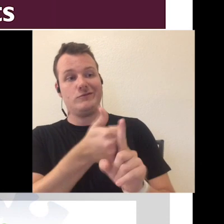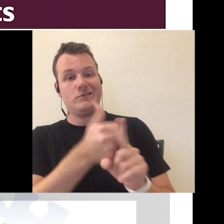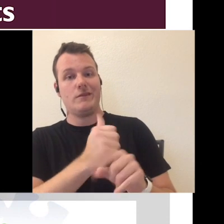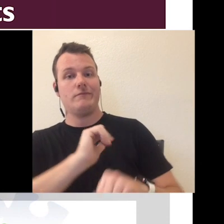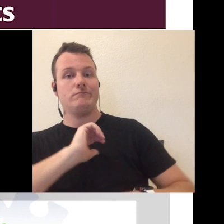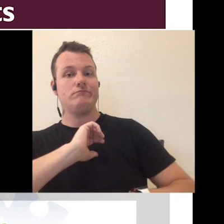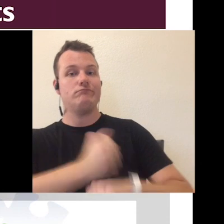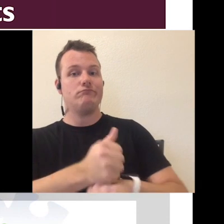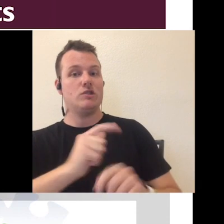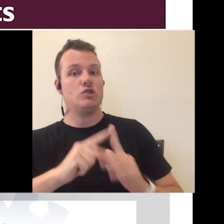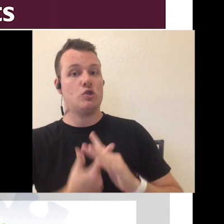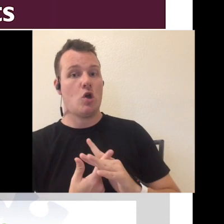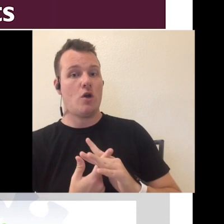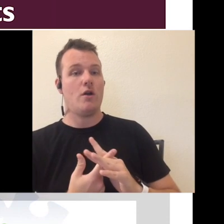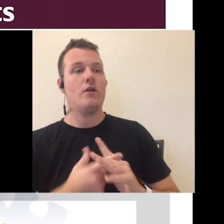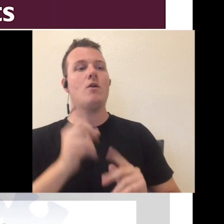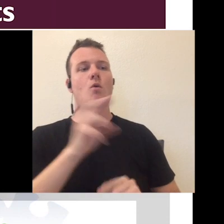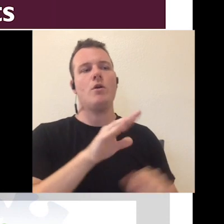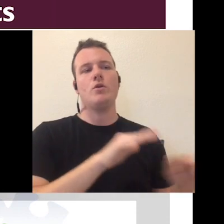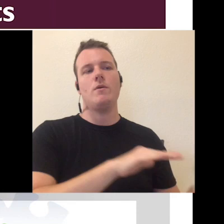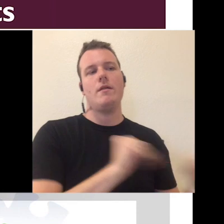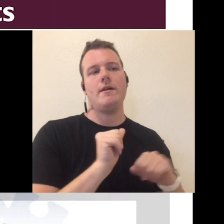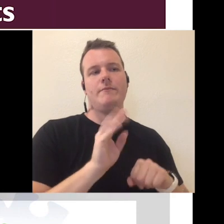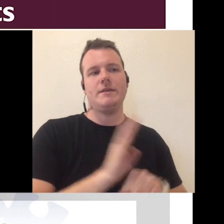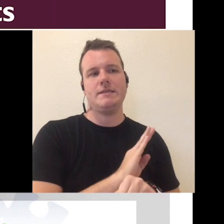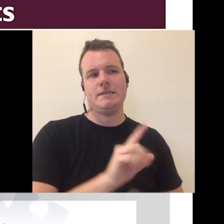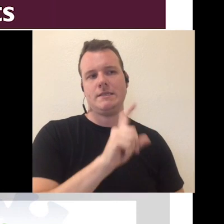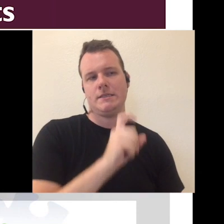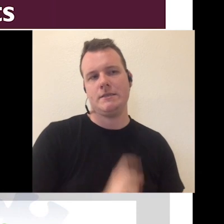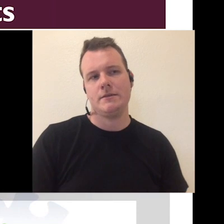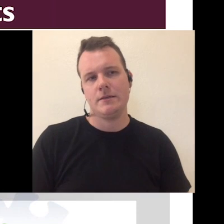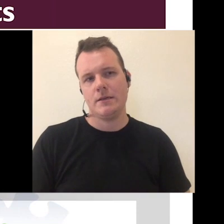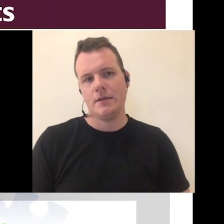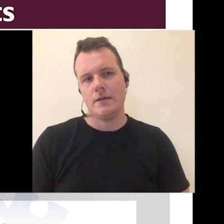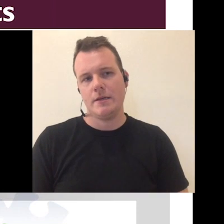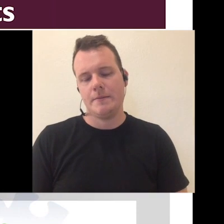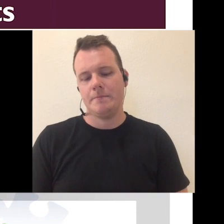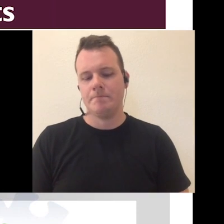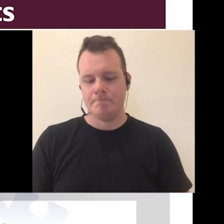company that you're starting, or is that the company that you're leaving?